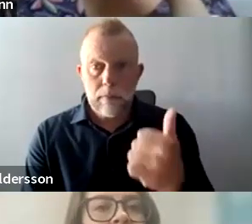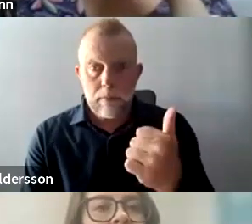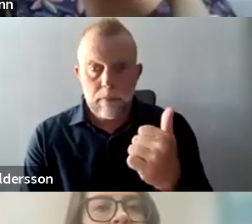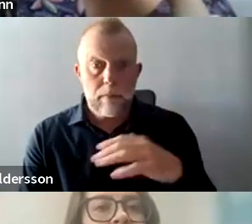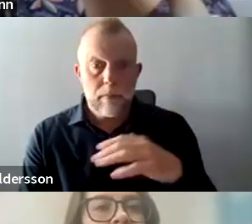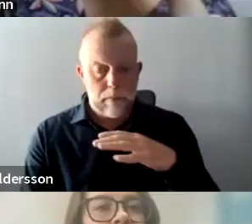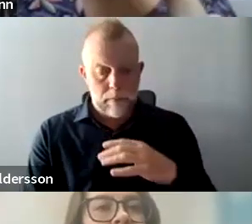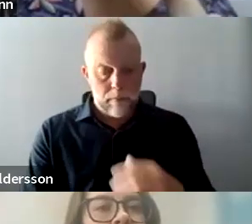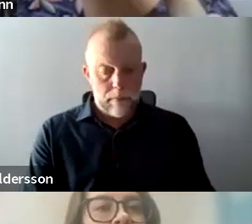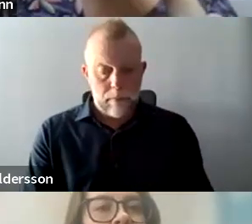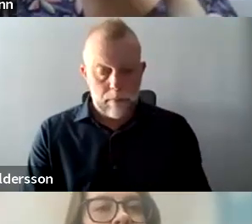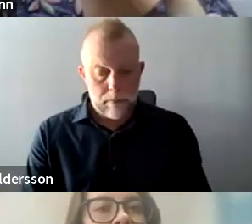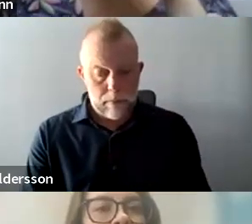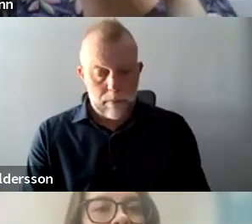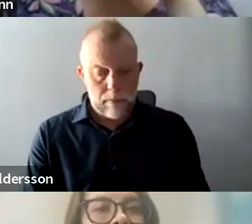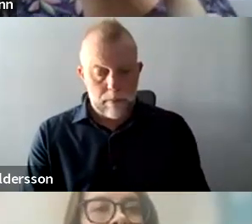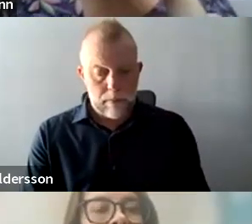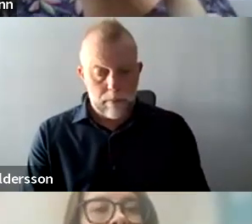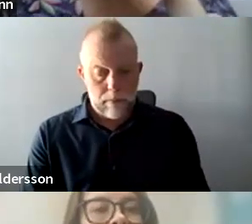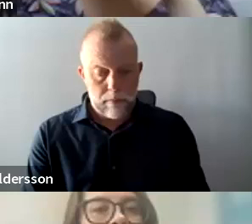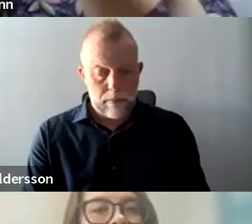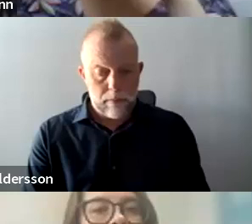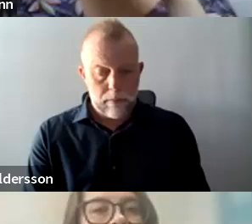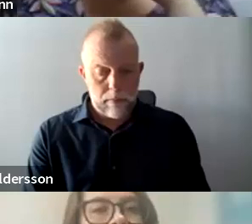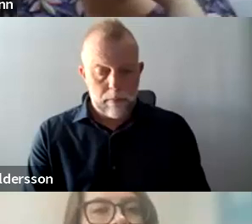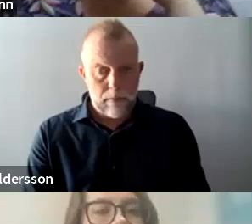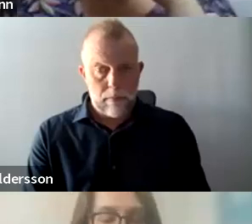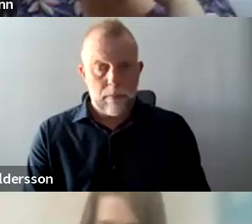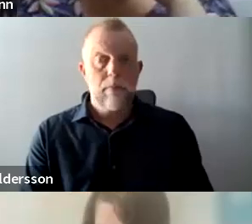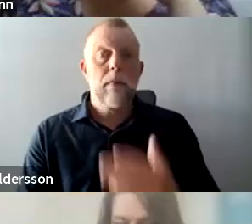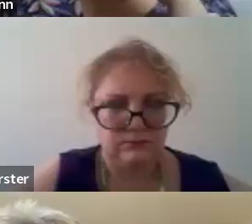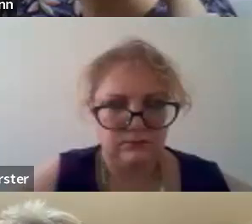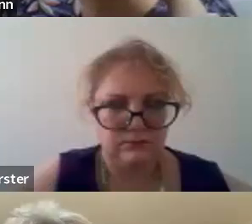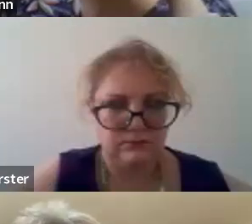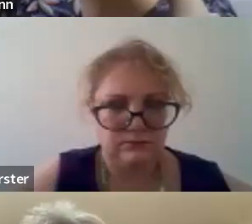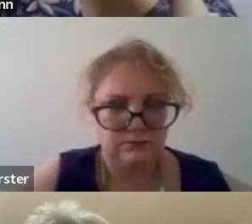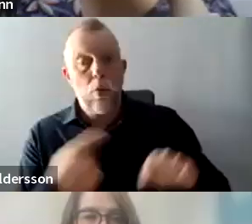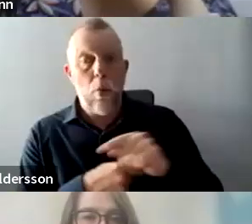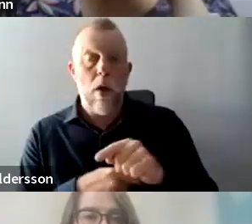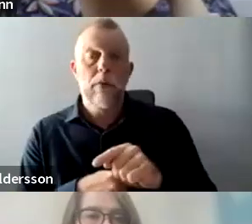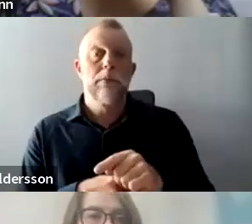Excellent. Thank you, everyone. This is a whistle stop